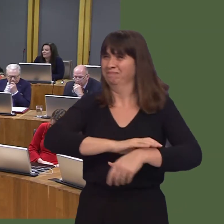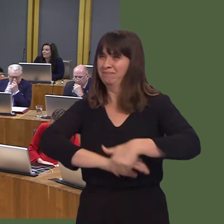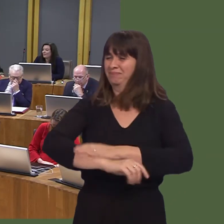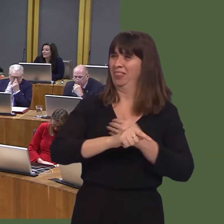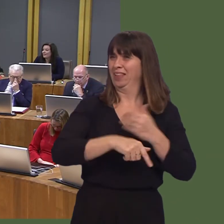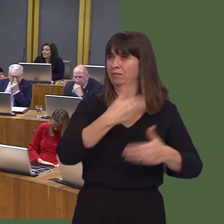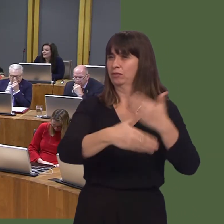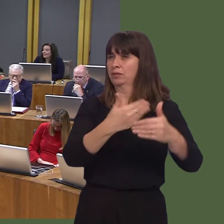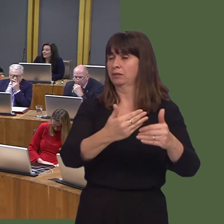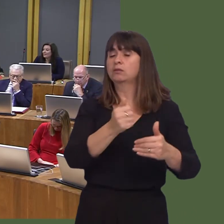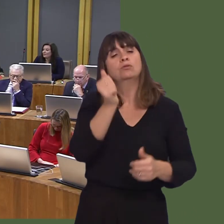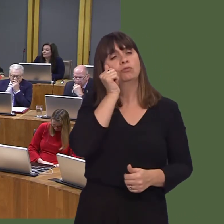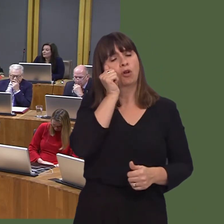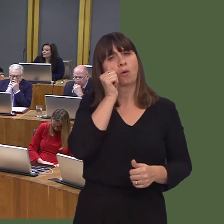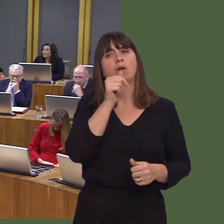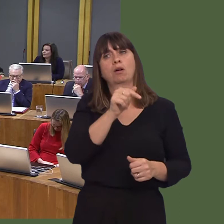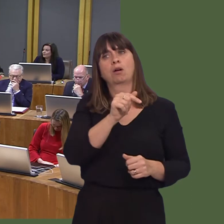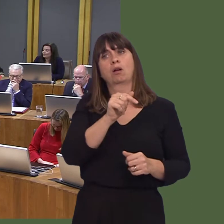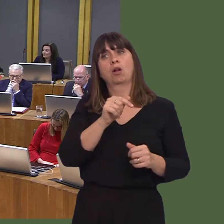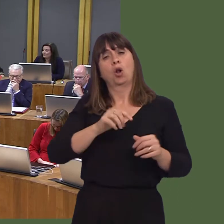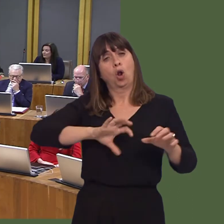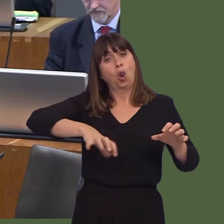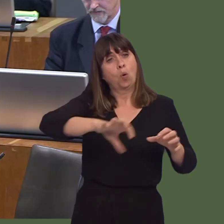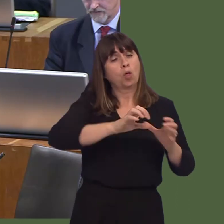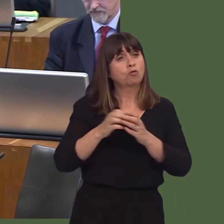It's recognised that, with the owner's permission, local groups and volunteers can and will make